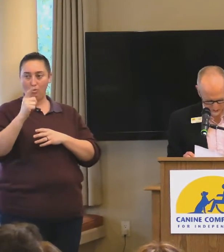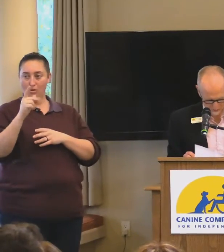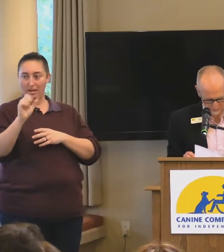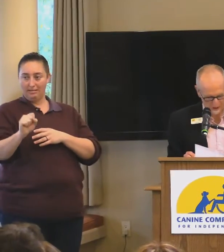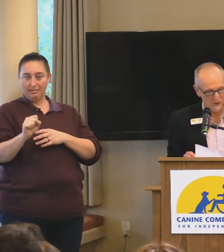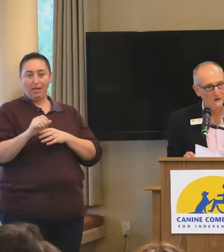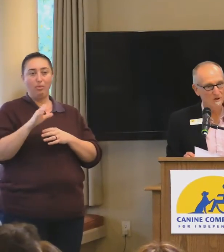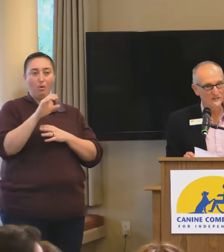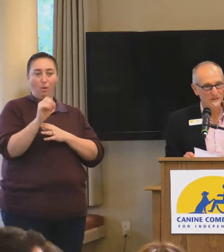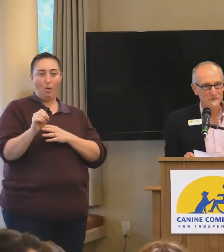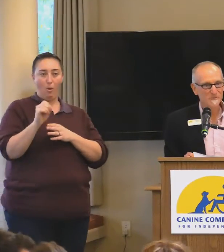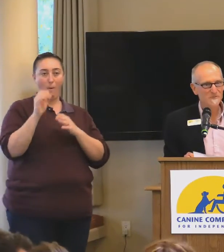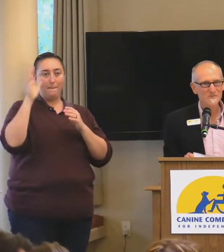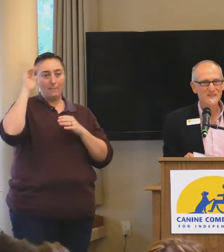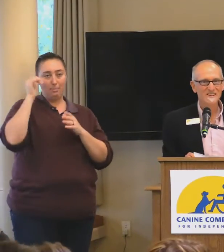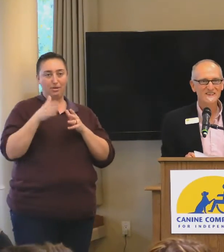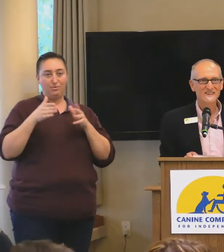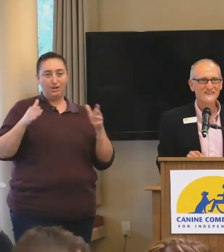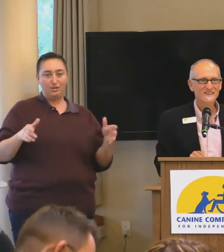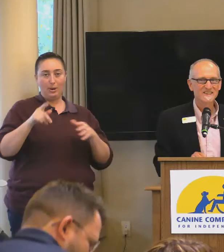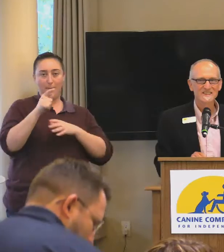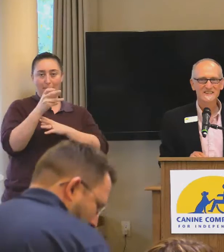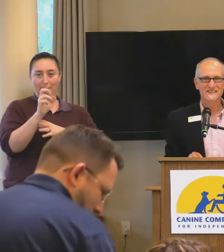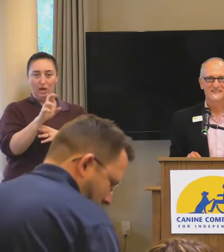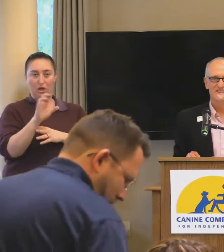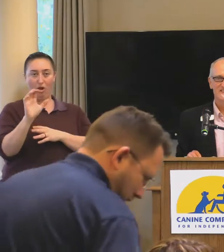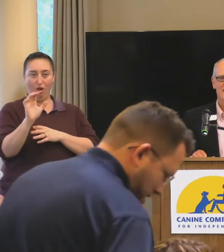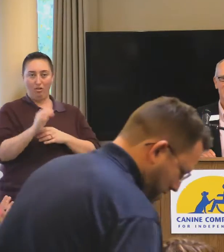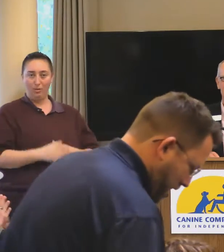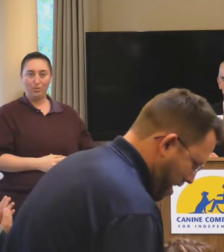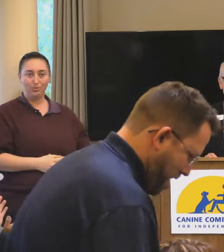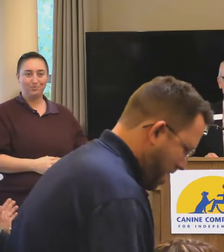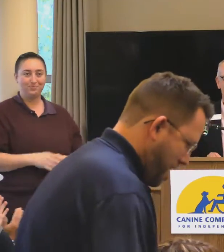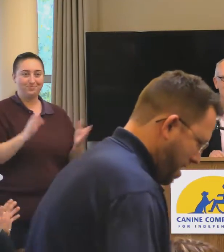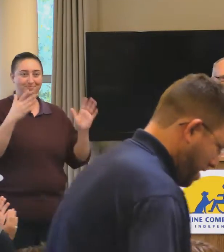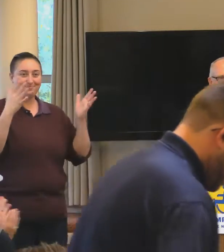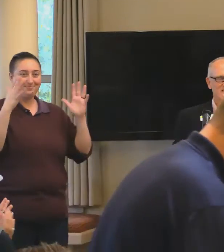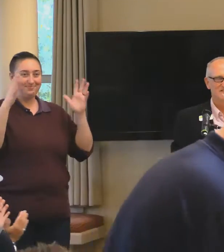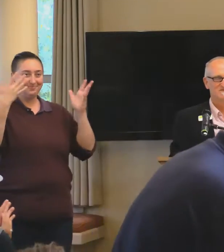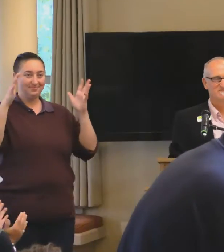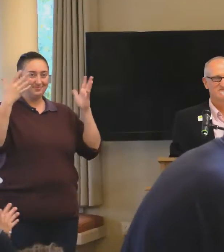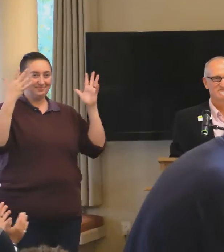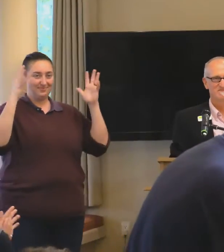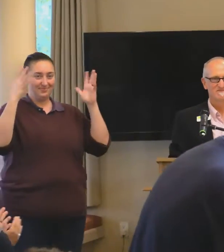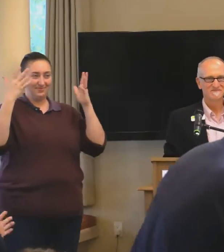coordinator of the program, Tina Morones and the co-puppy raiser, Tina Carlino. .